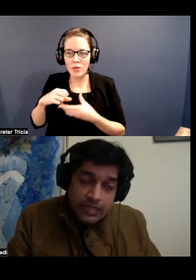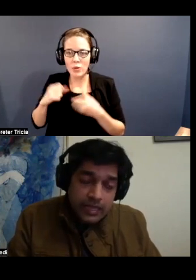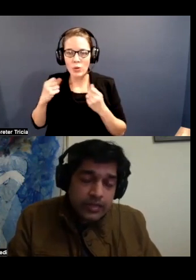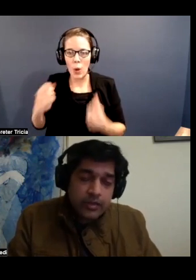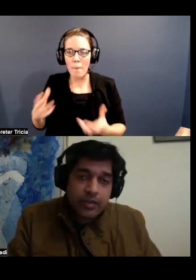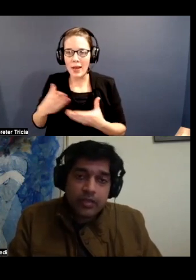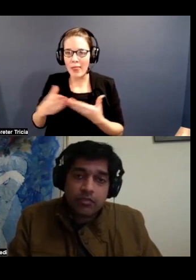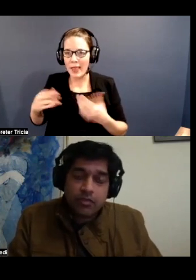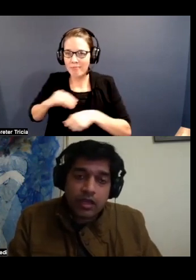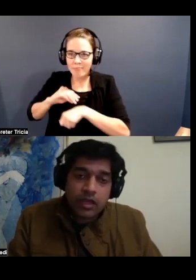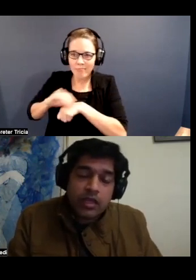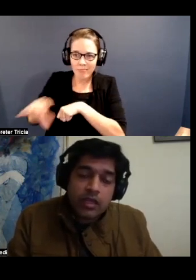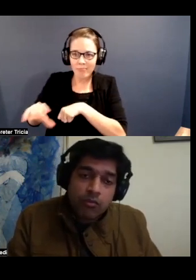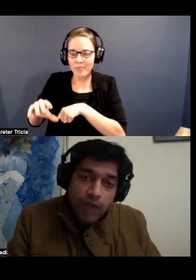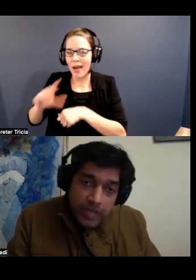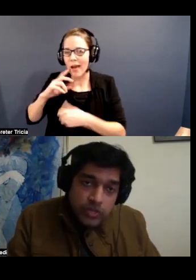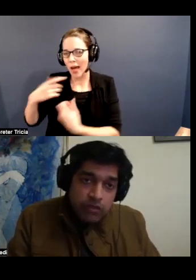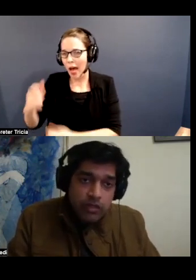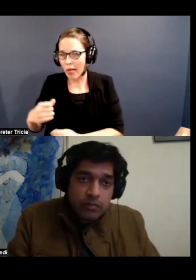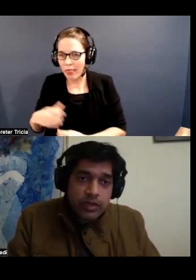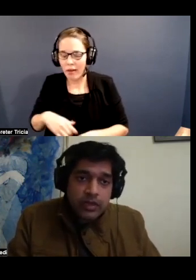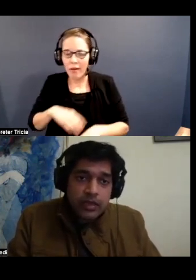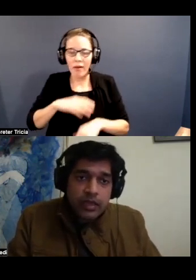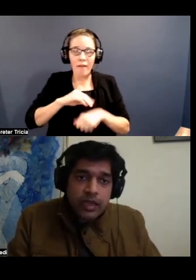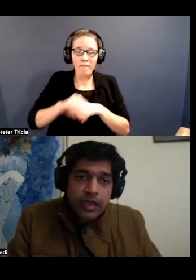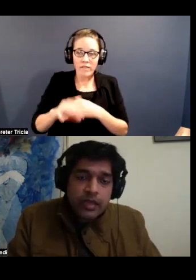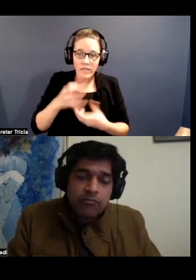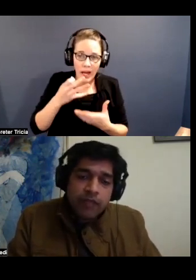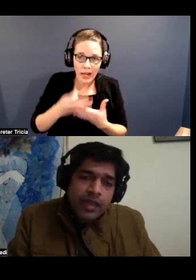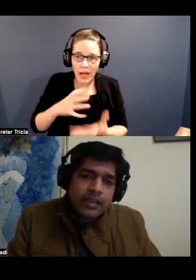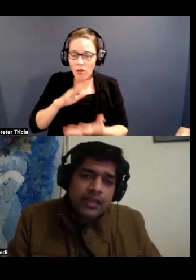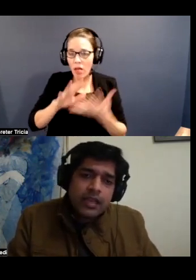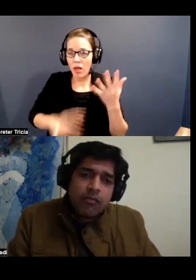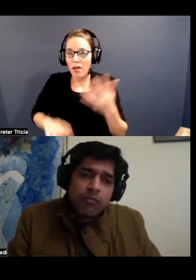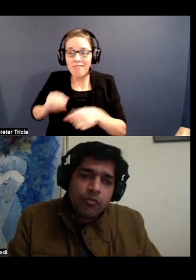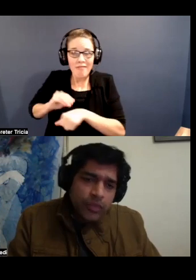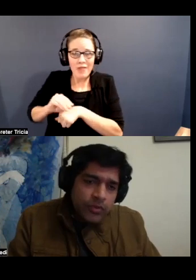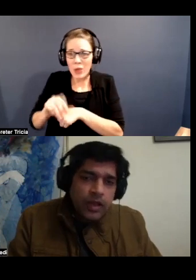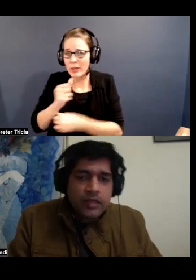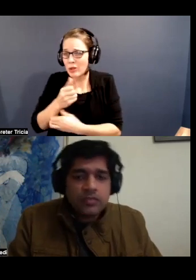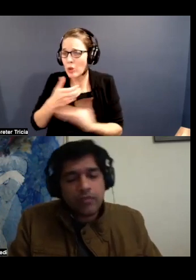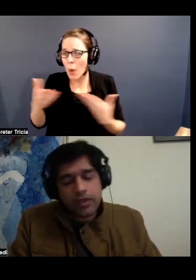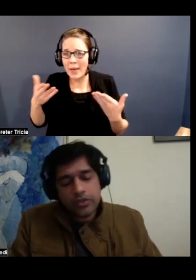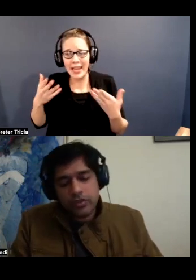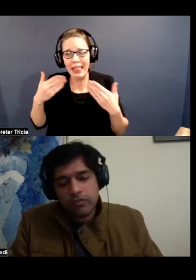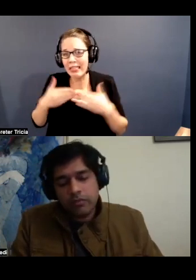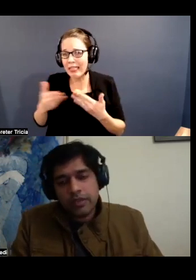It determines our financial well-being. And in fact, with regards to financial well-being,